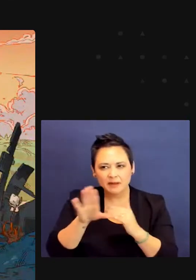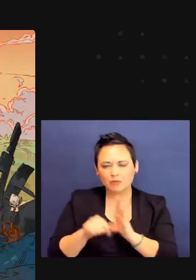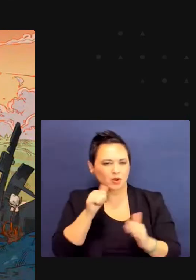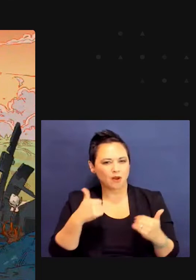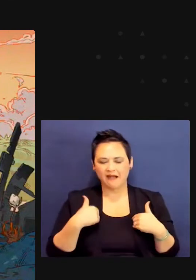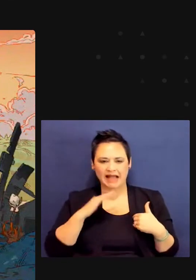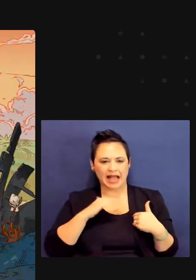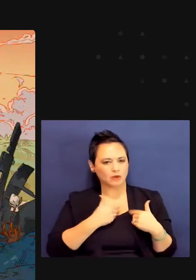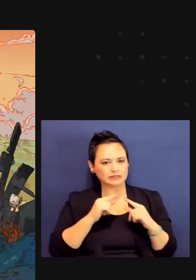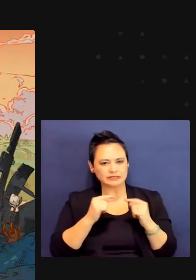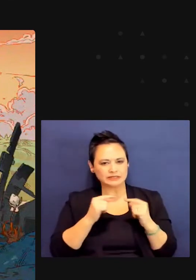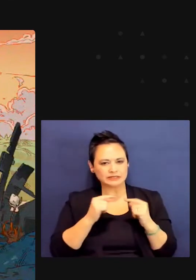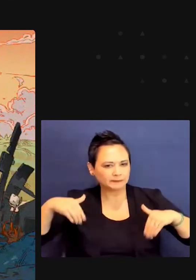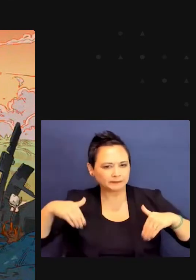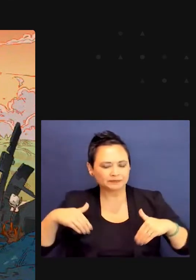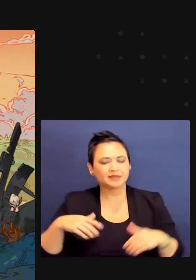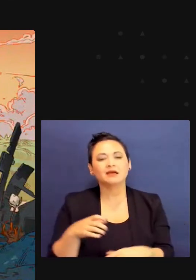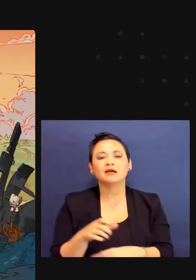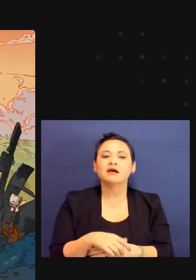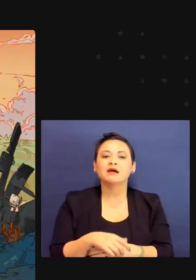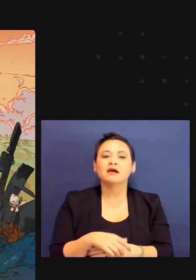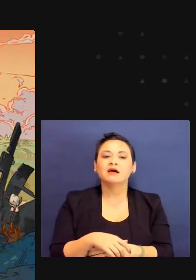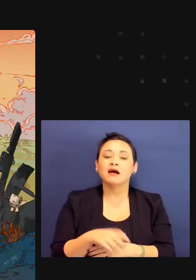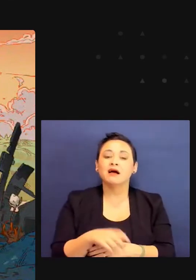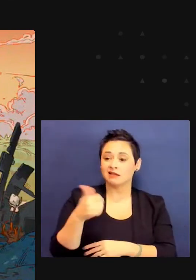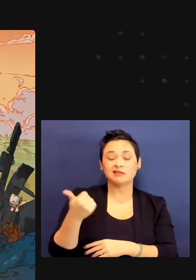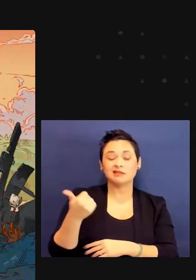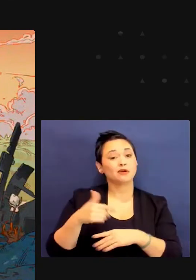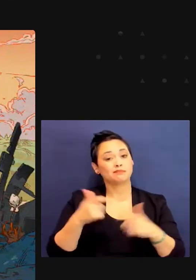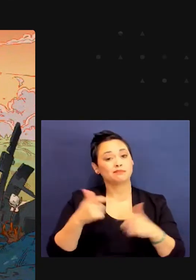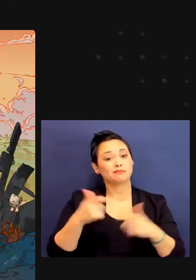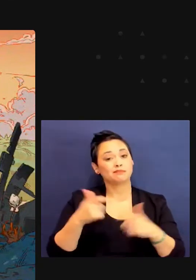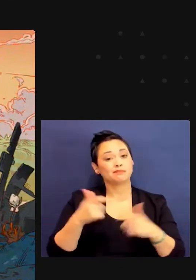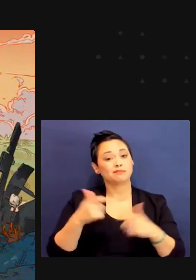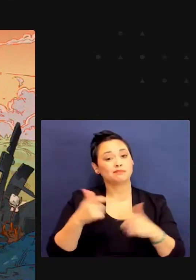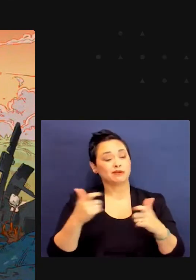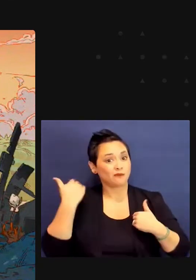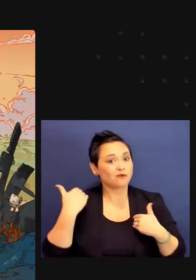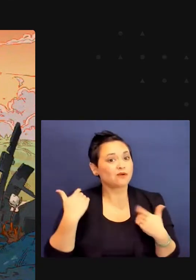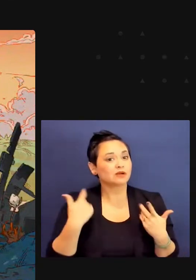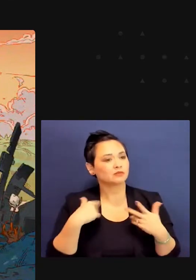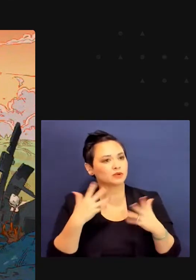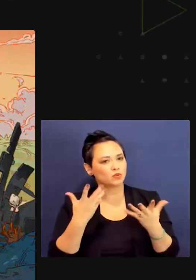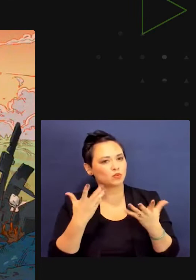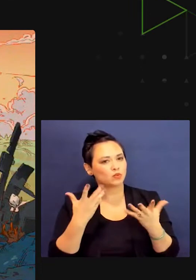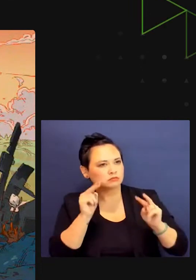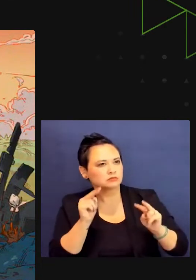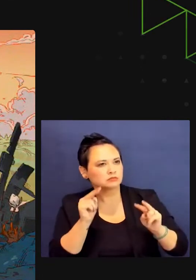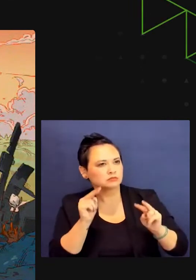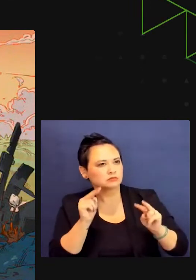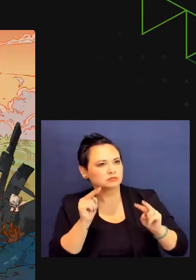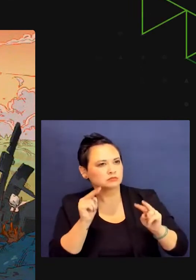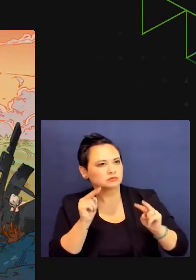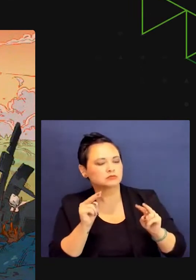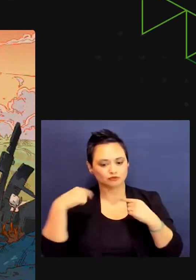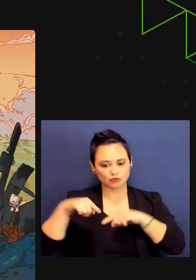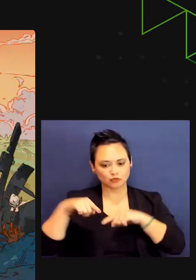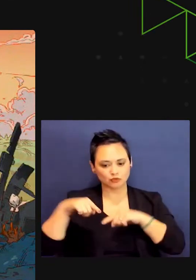and something that we really keep our eyes on is in the interview feedback. You know, we would see this person isn't a cultural fit.